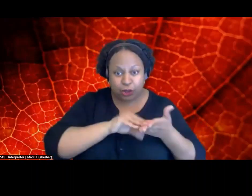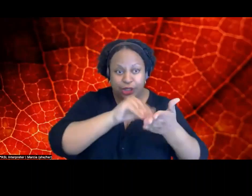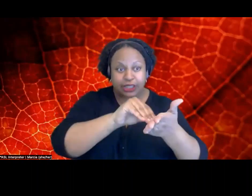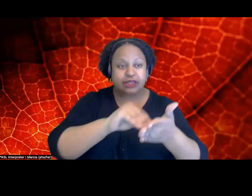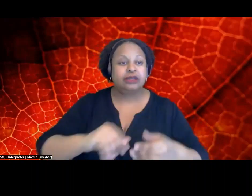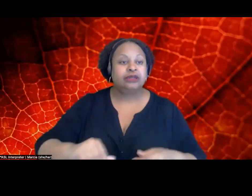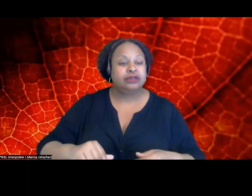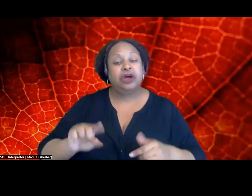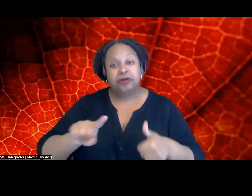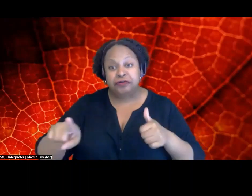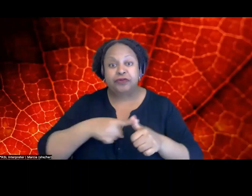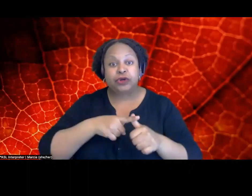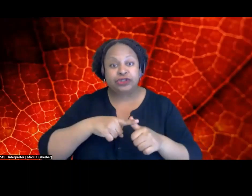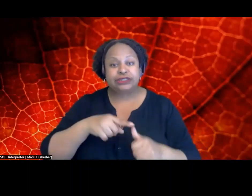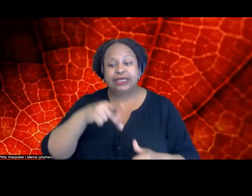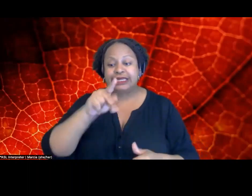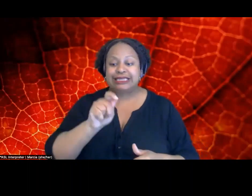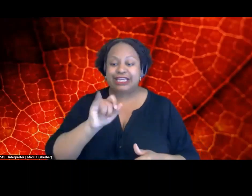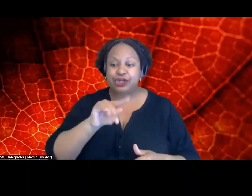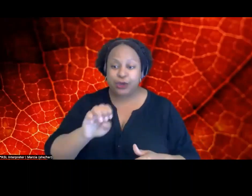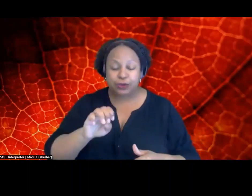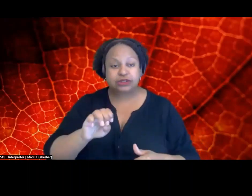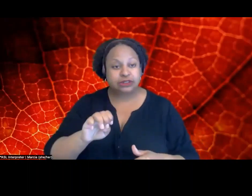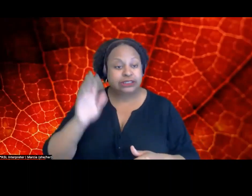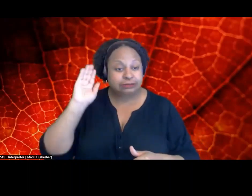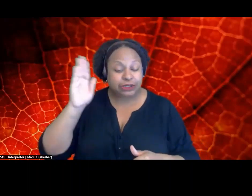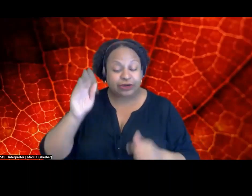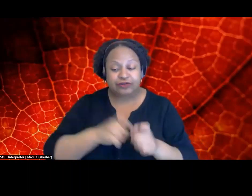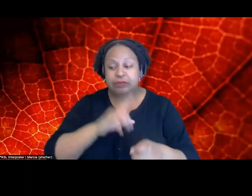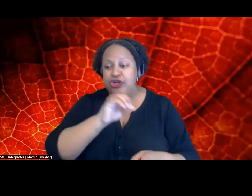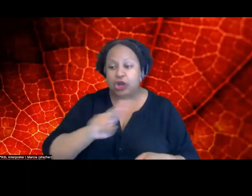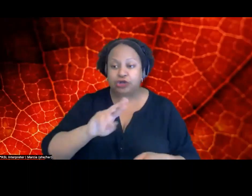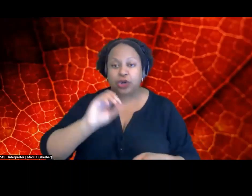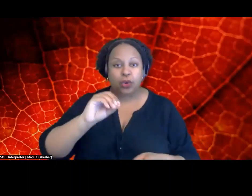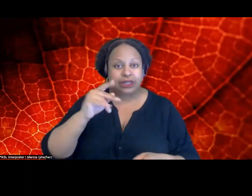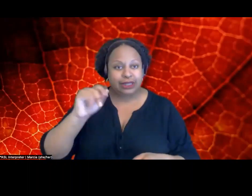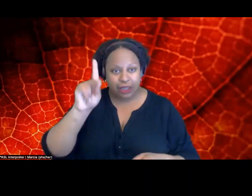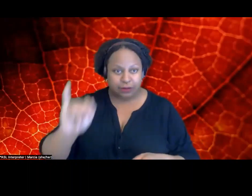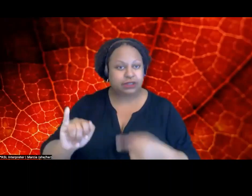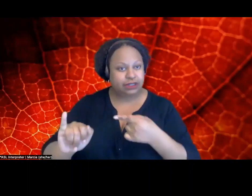he was a strong and powerful voice in setting the tone for the conference.